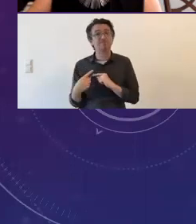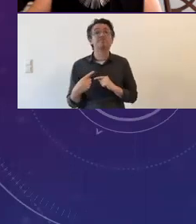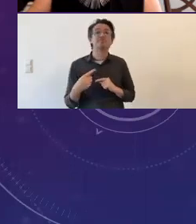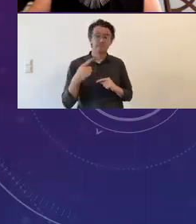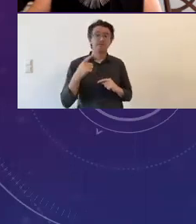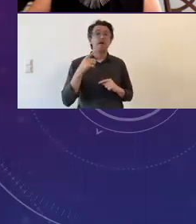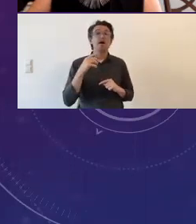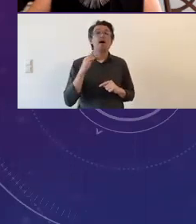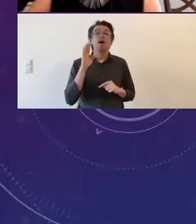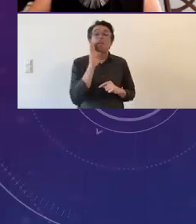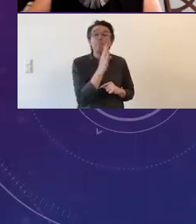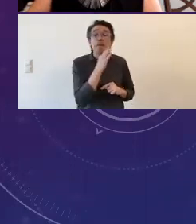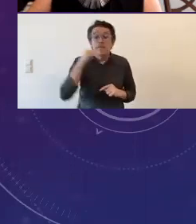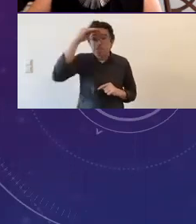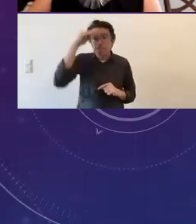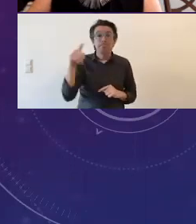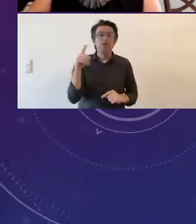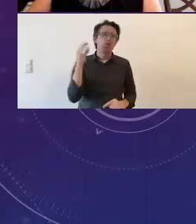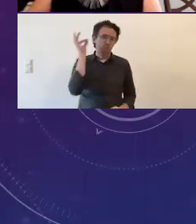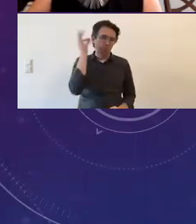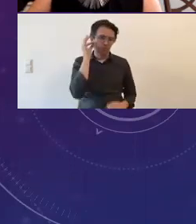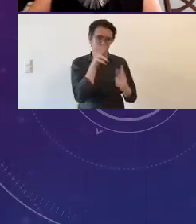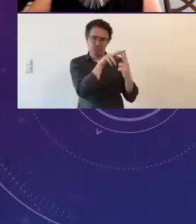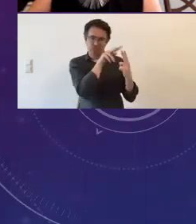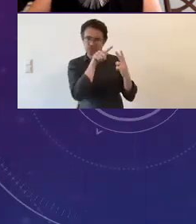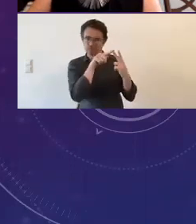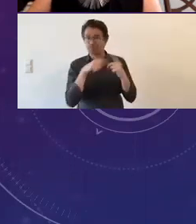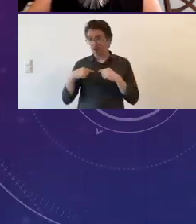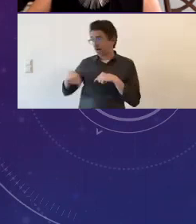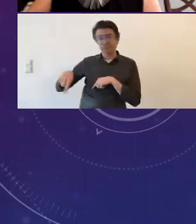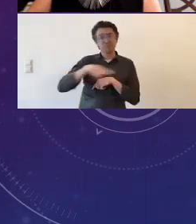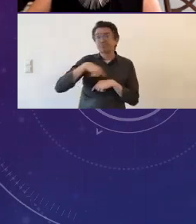and the contraction I cannot read Braille as fast as happen